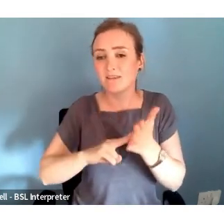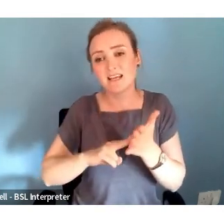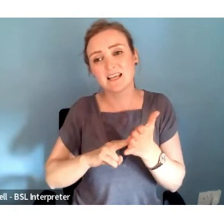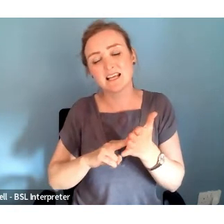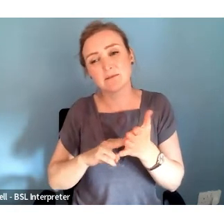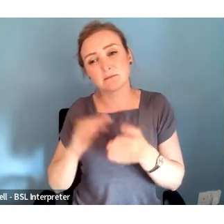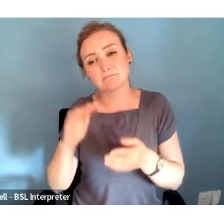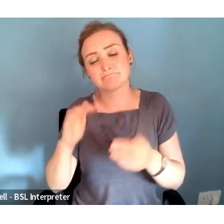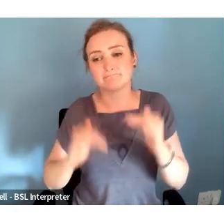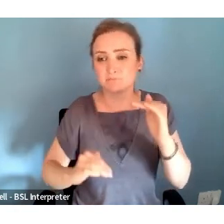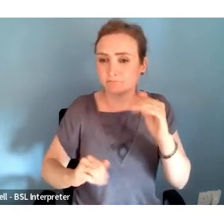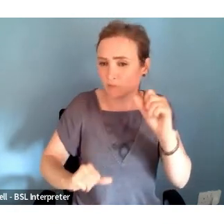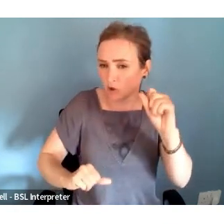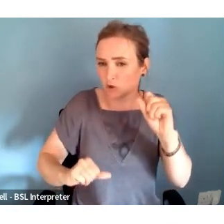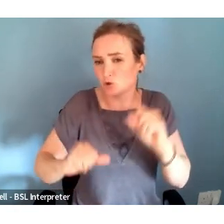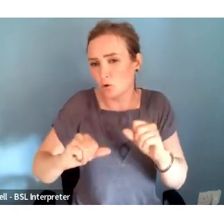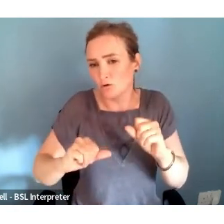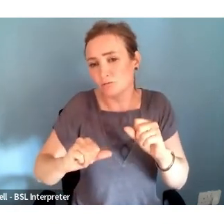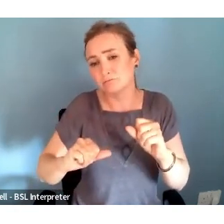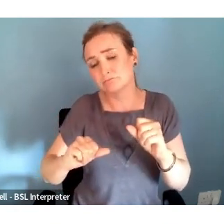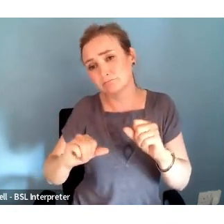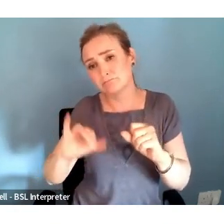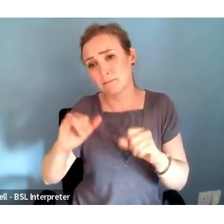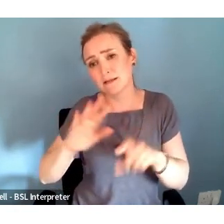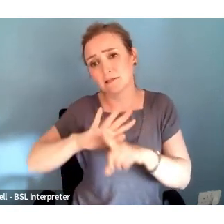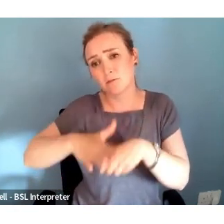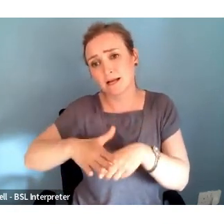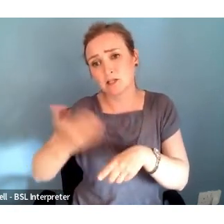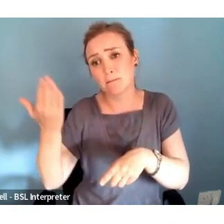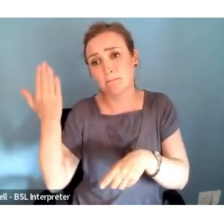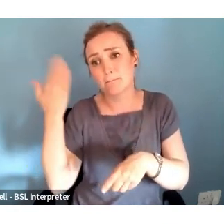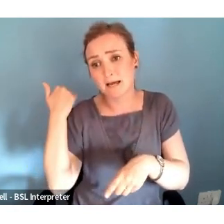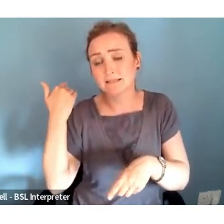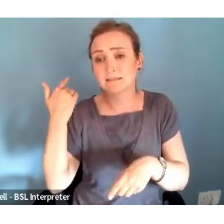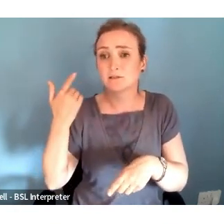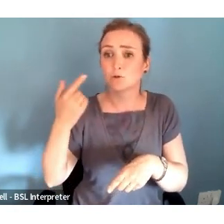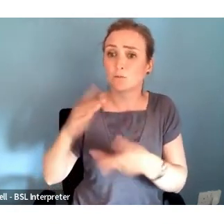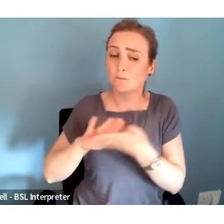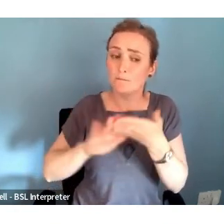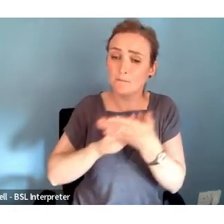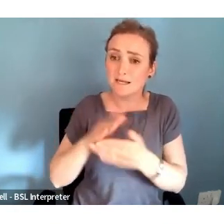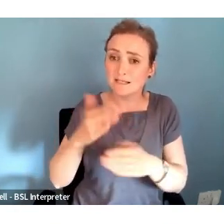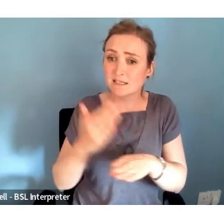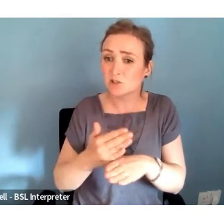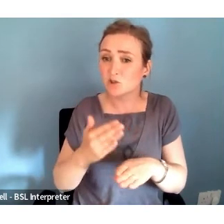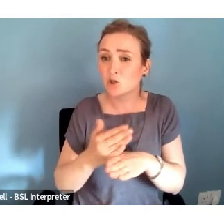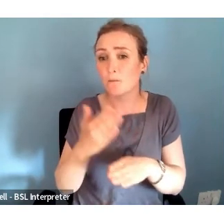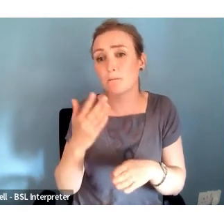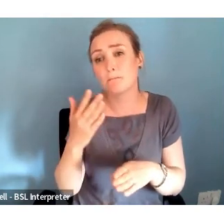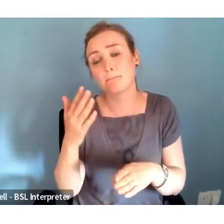Crim originated against in the past, use that positive